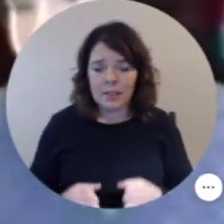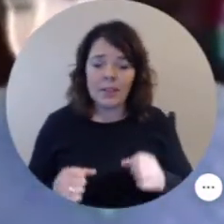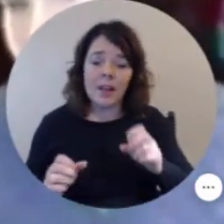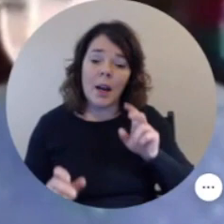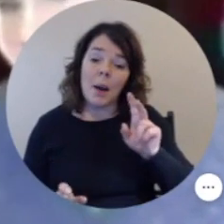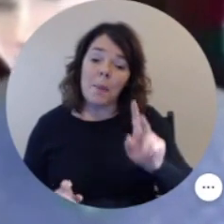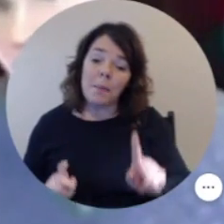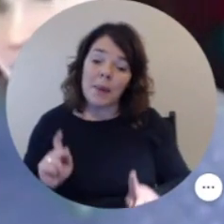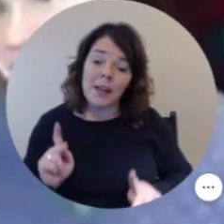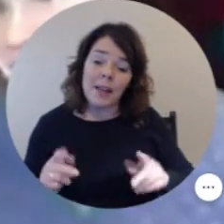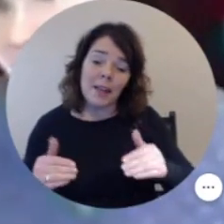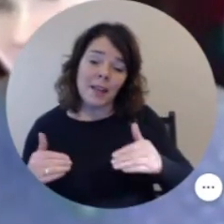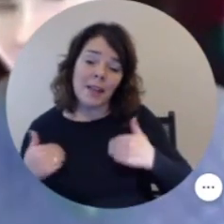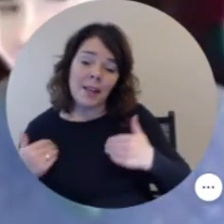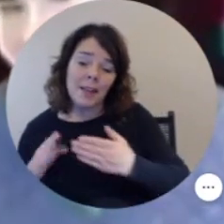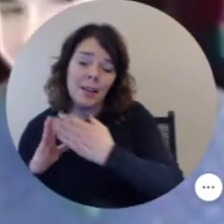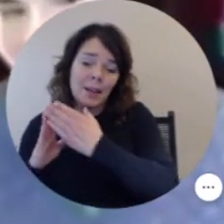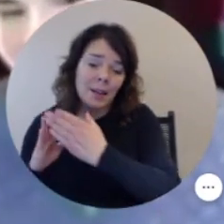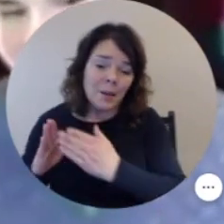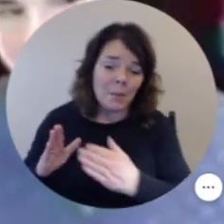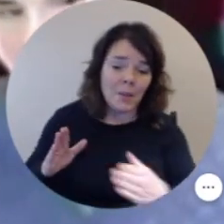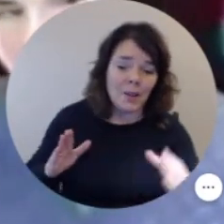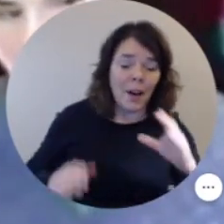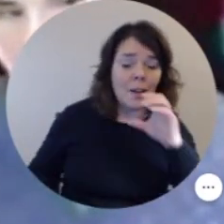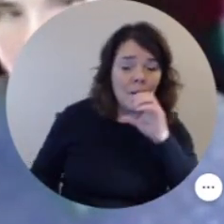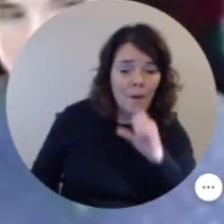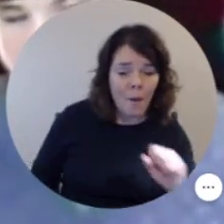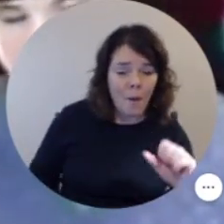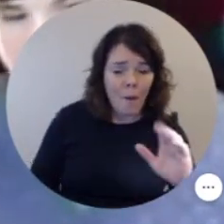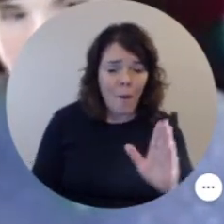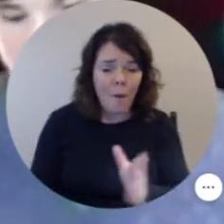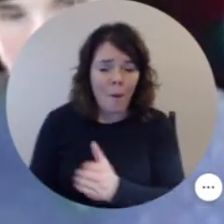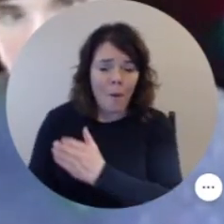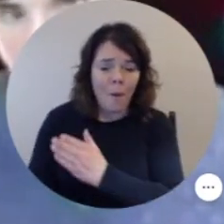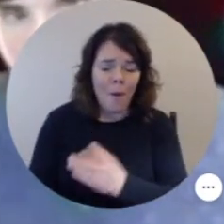For people young and old